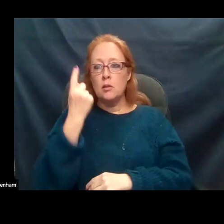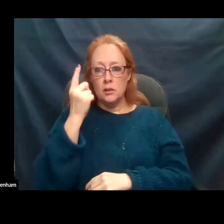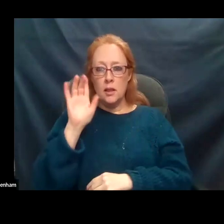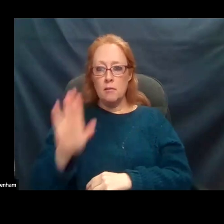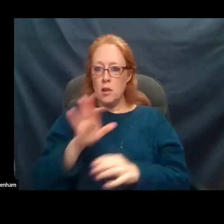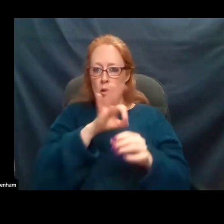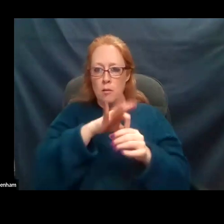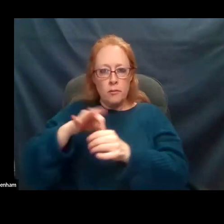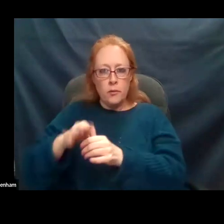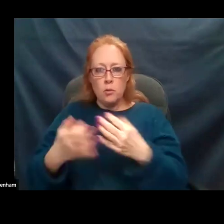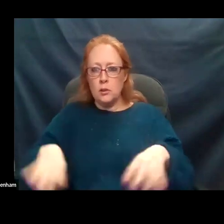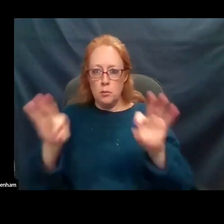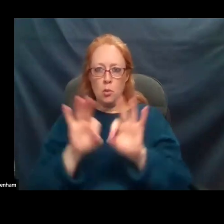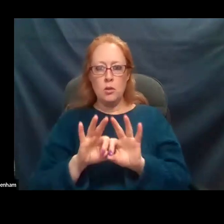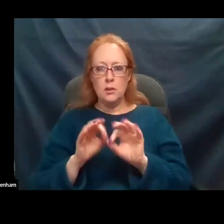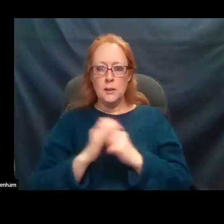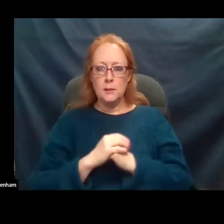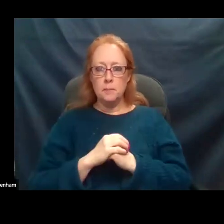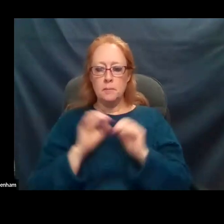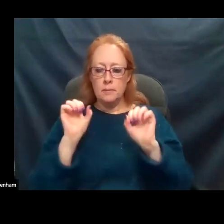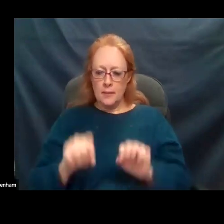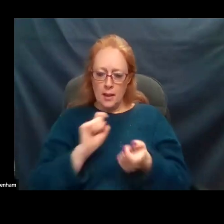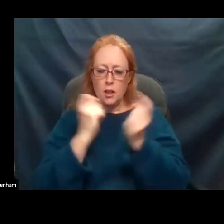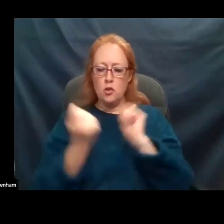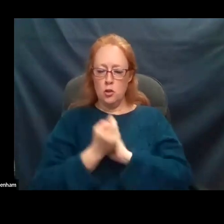And it is an election year, gosh, more important than ever to get involved and make sure people understand the importance of their vote. And make sure people are empowered.